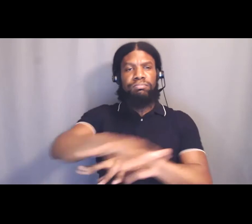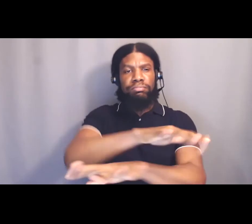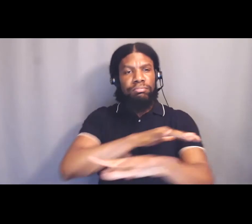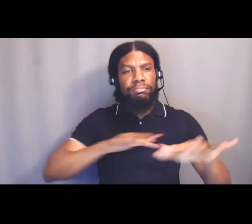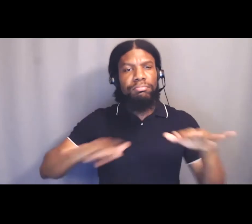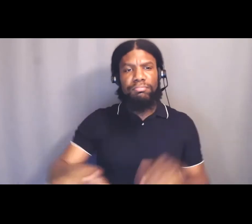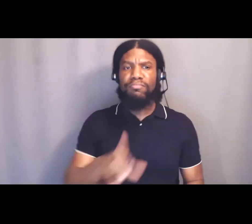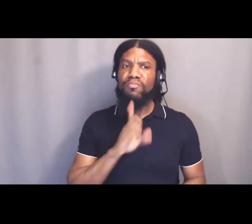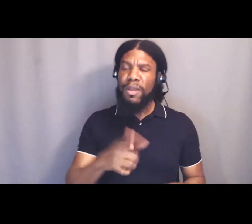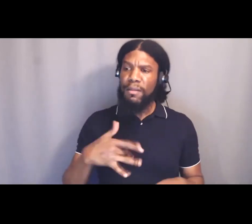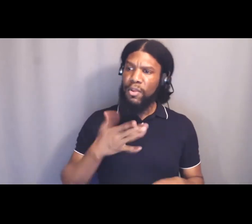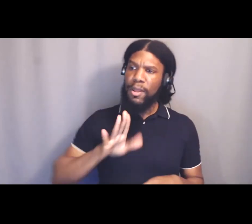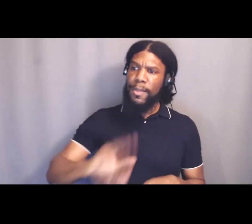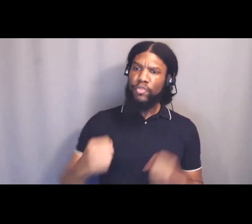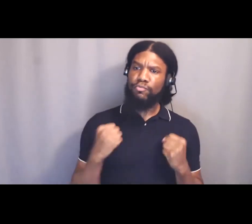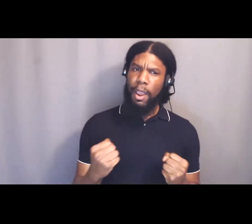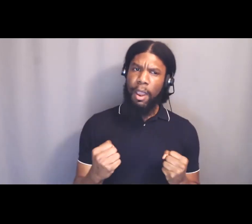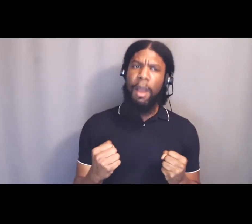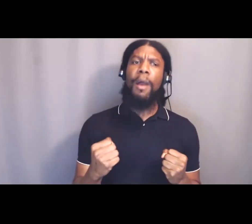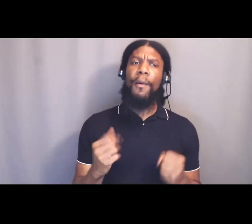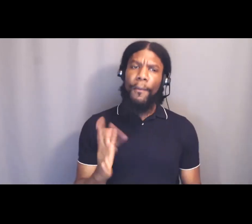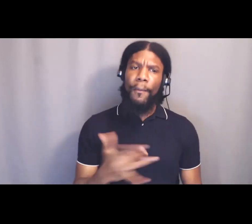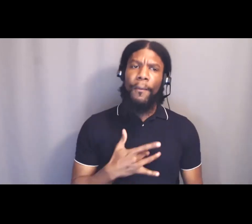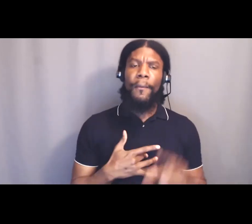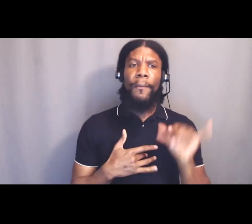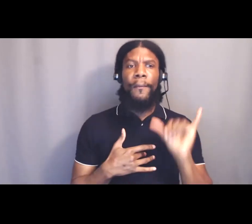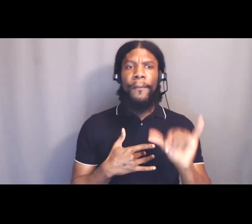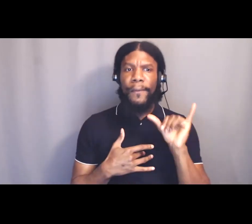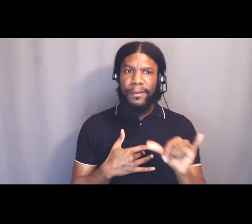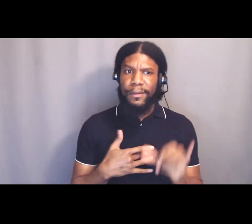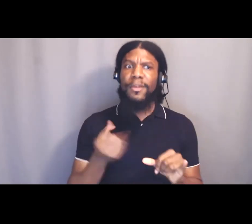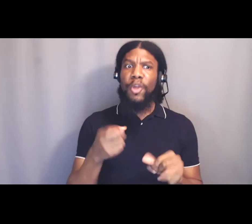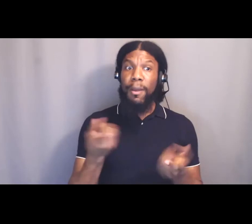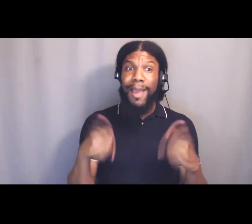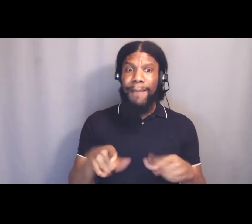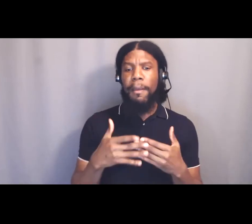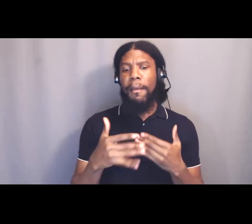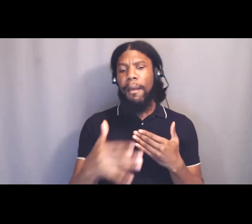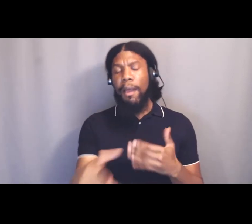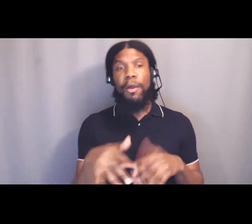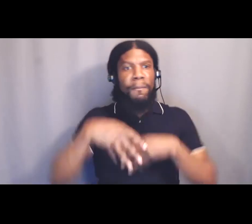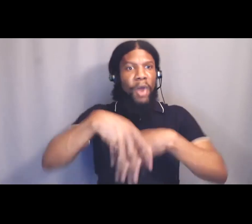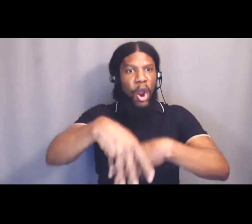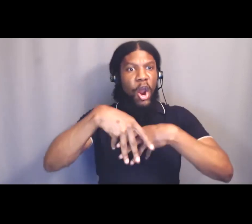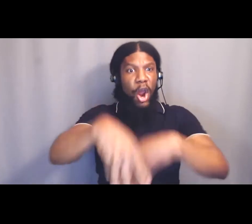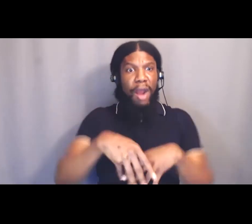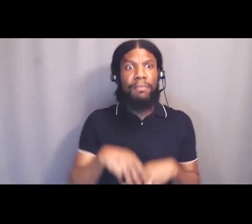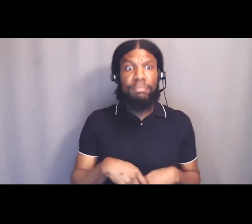And that really kind of kicked us off into a march, down to the Board of Supervisors, the Hall of Administration, where we gathered